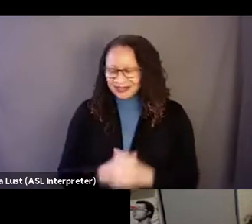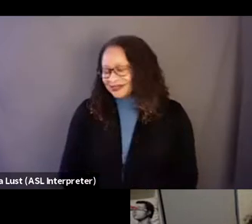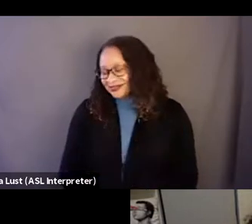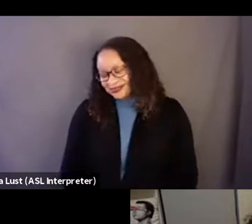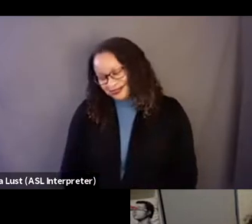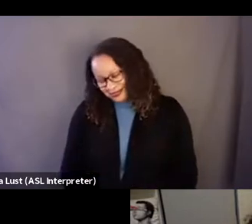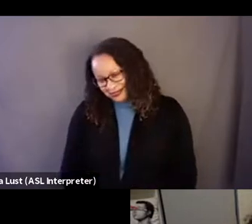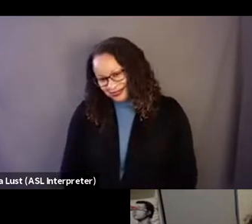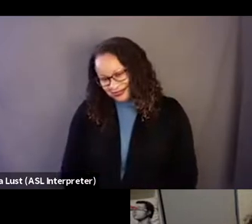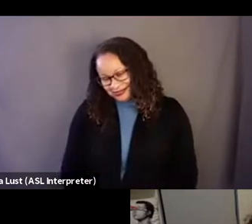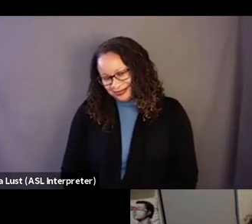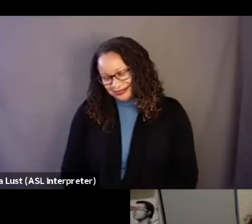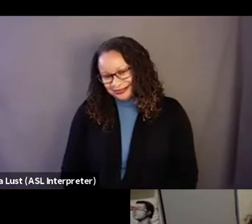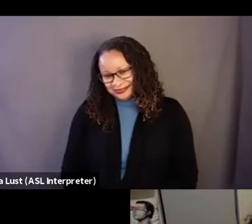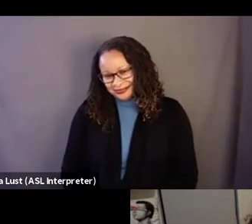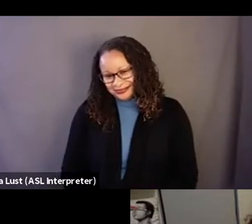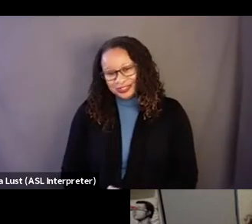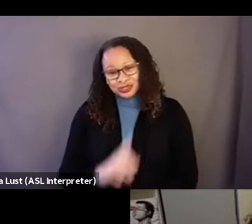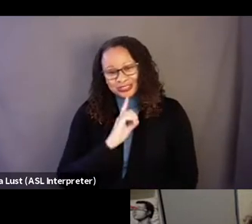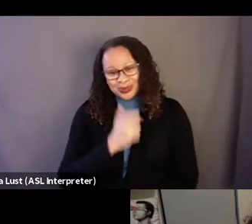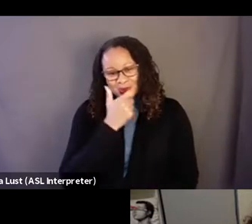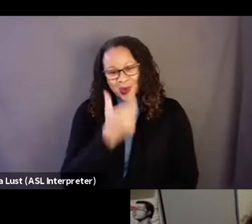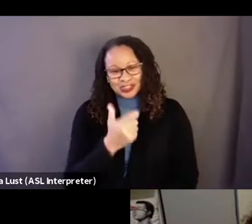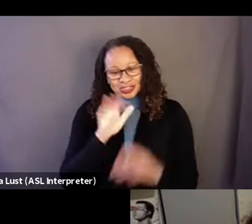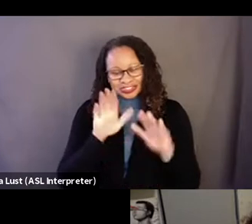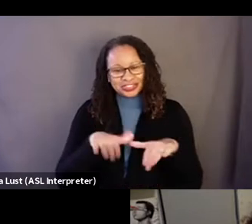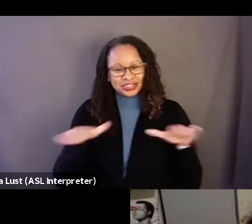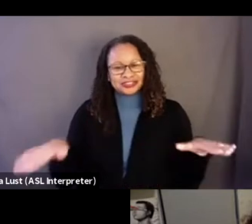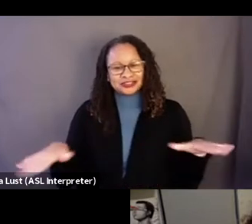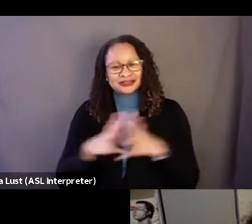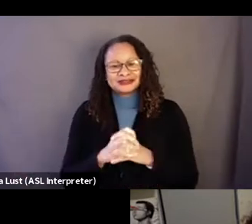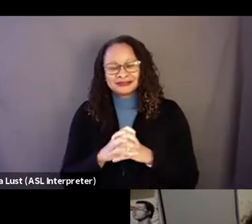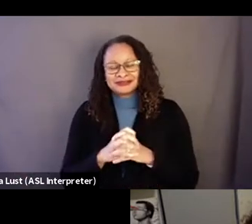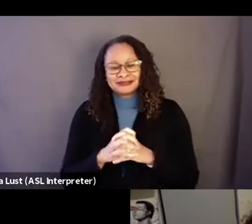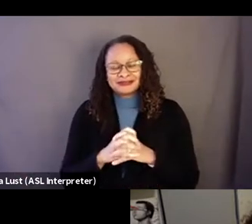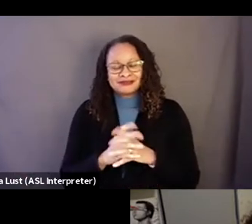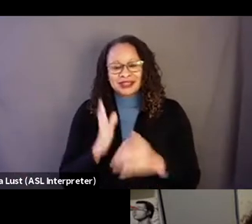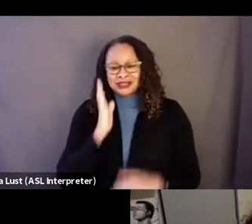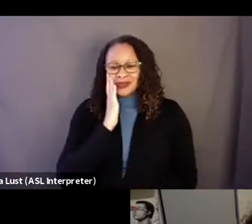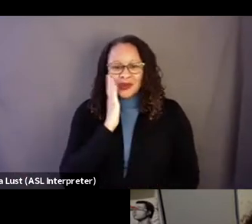It's just watching the kids. I think it's just knowing that what we've done